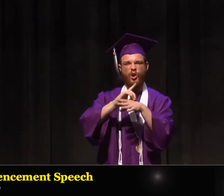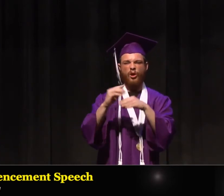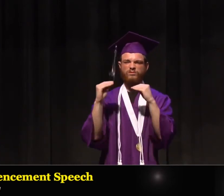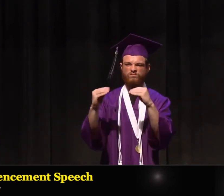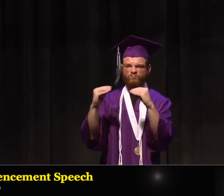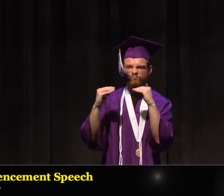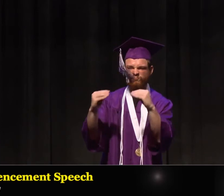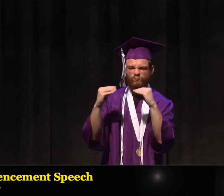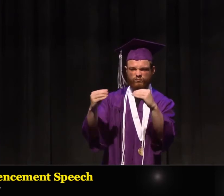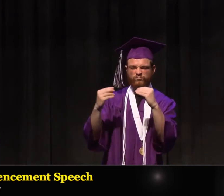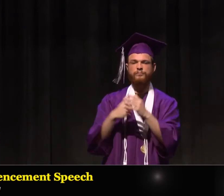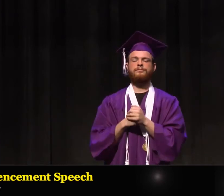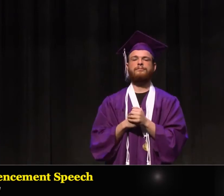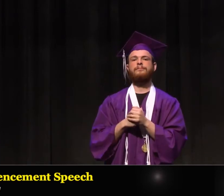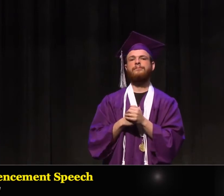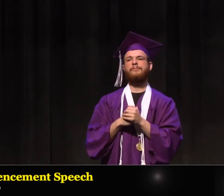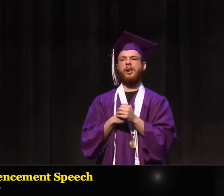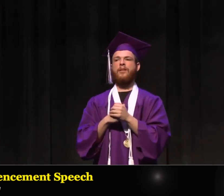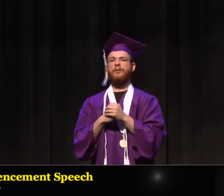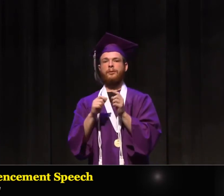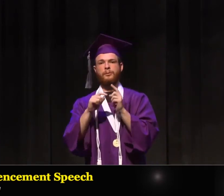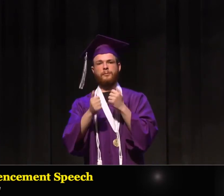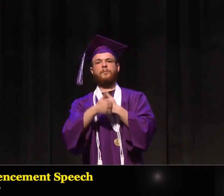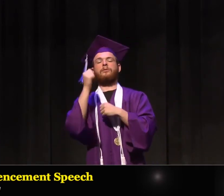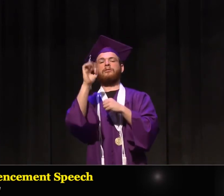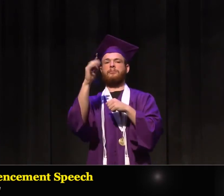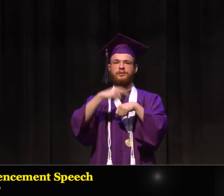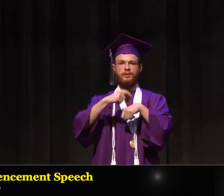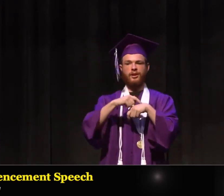A lot of training and discipline was taught.